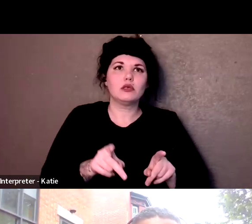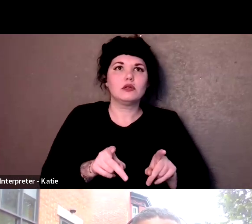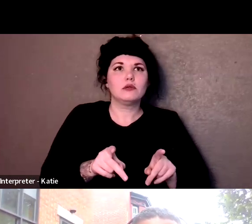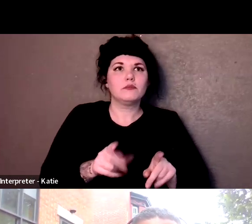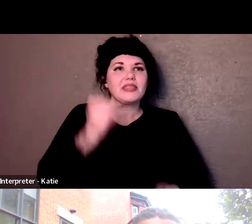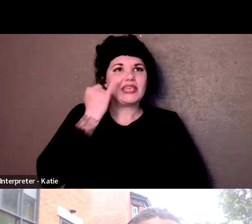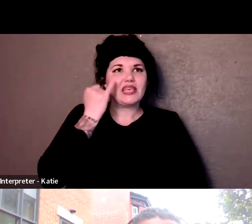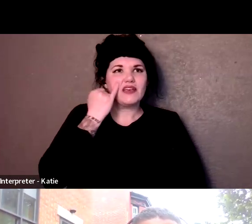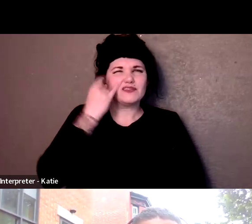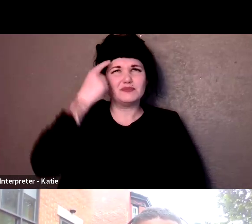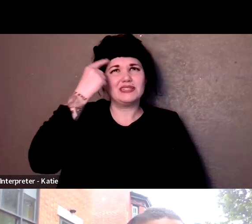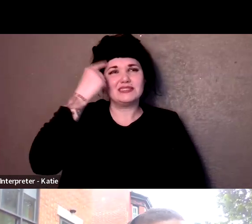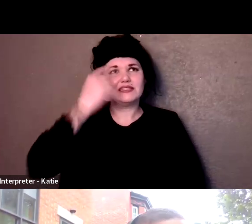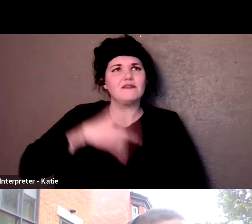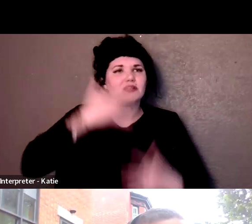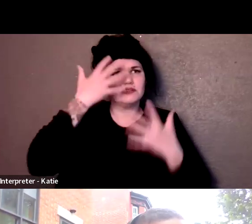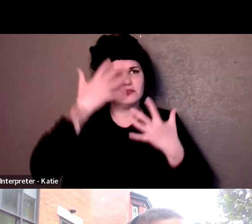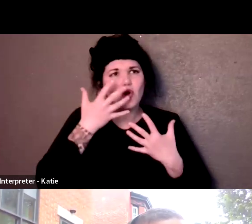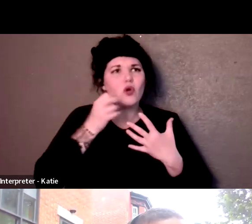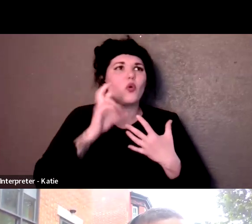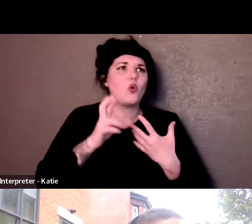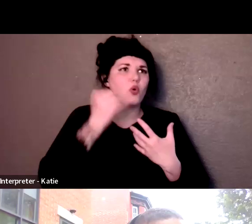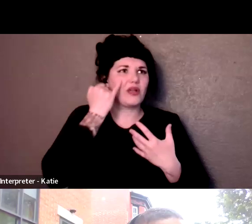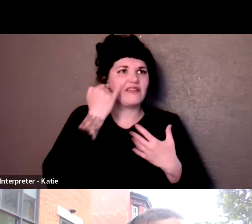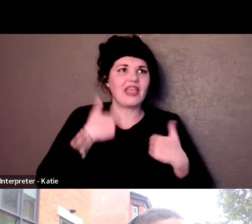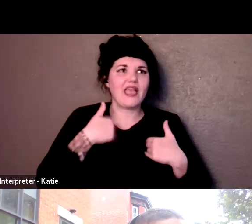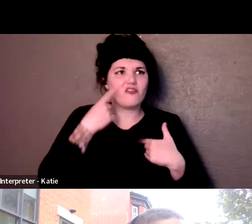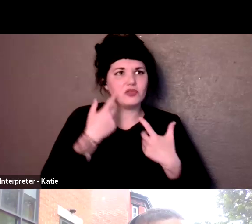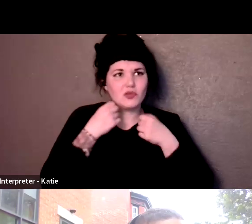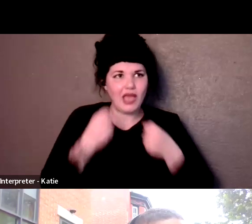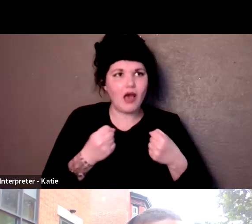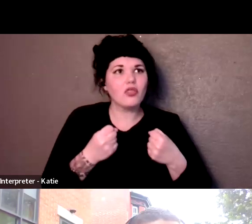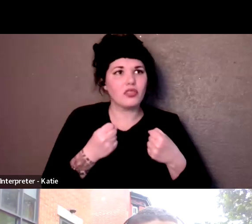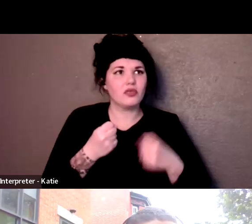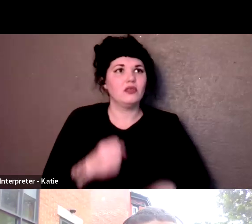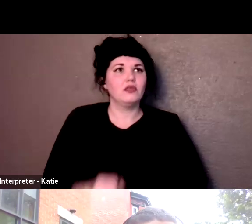who are suffering from a mental health condition that may make them more prone to being volatile